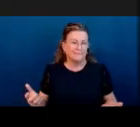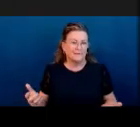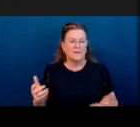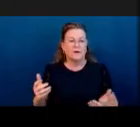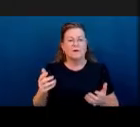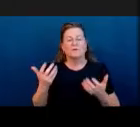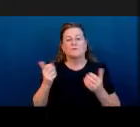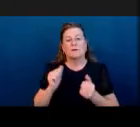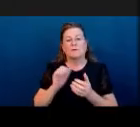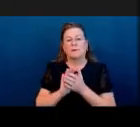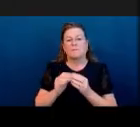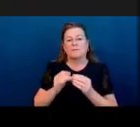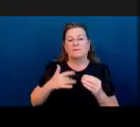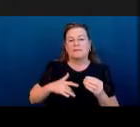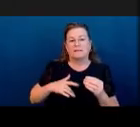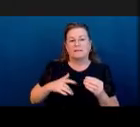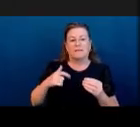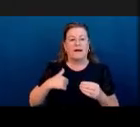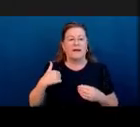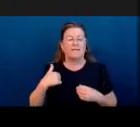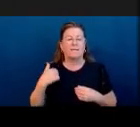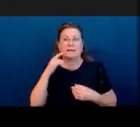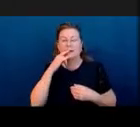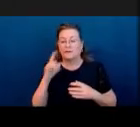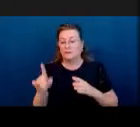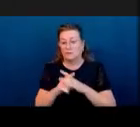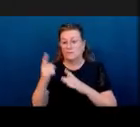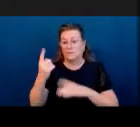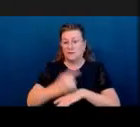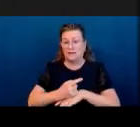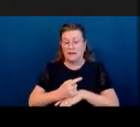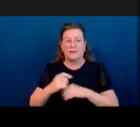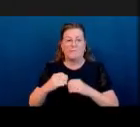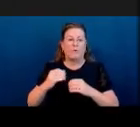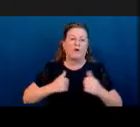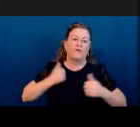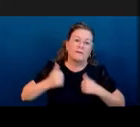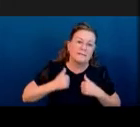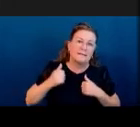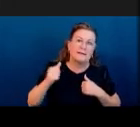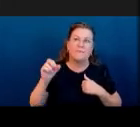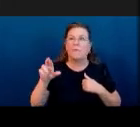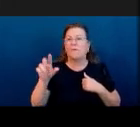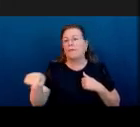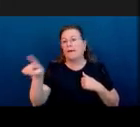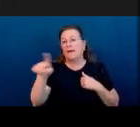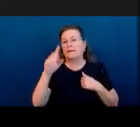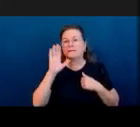know, when I have a kid that shows up one day and they're more aggressive, or they seem really off, or they're more